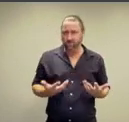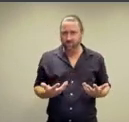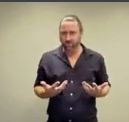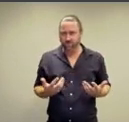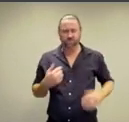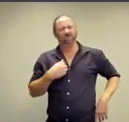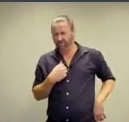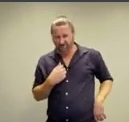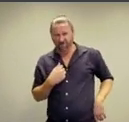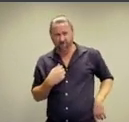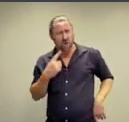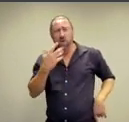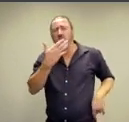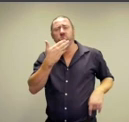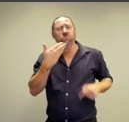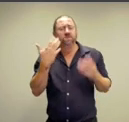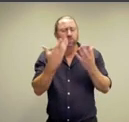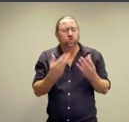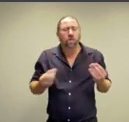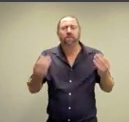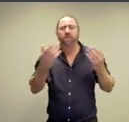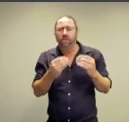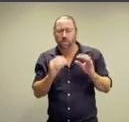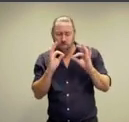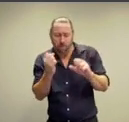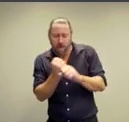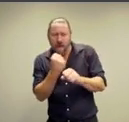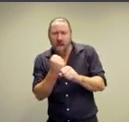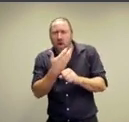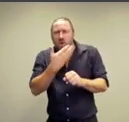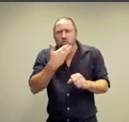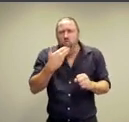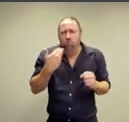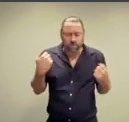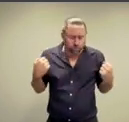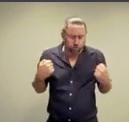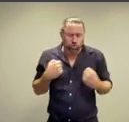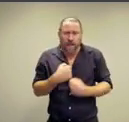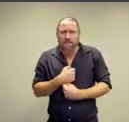you know, this idea of adding this beautifully soft,